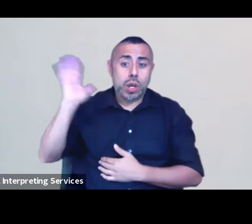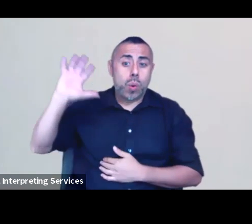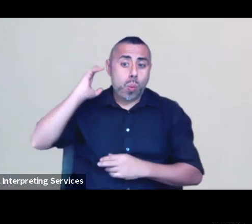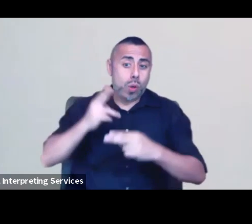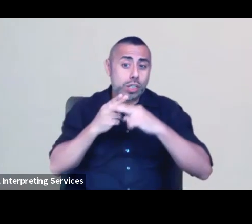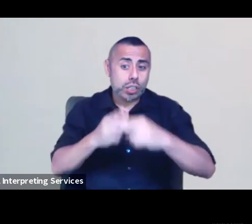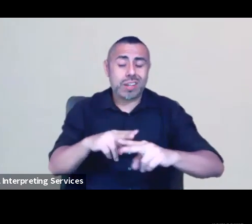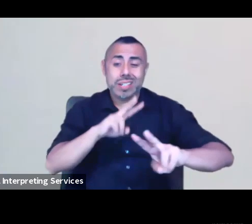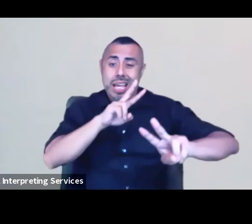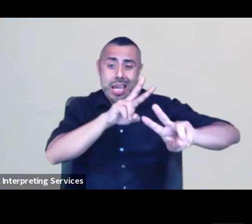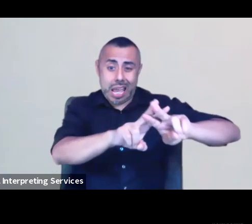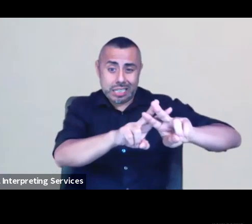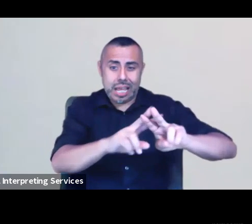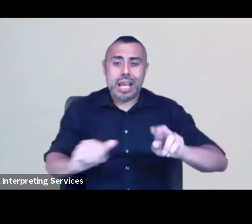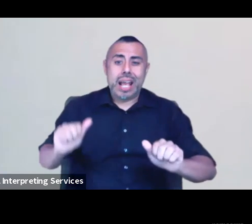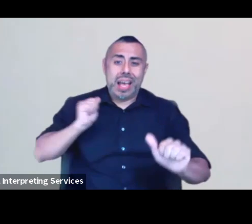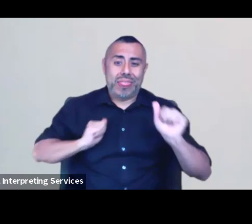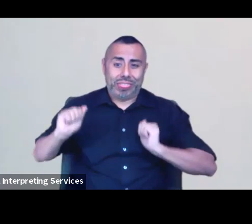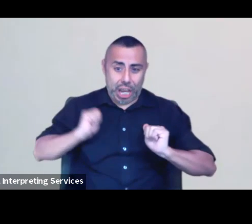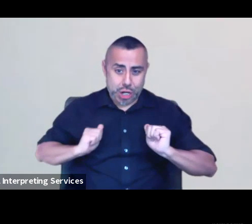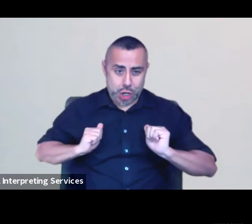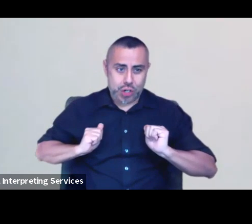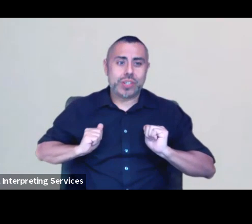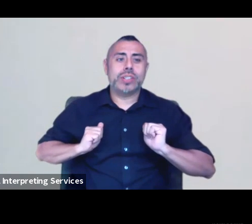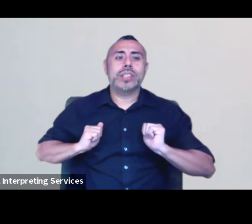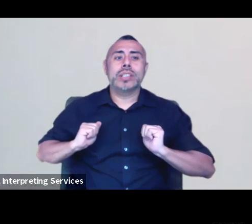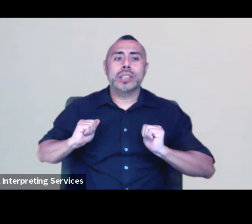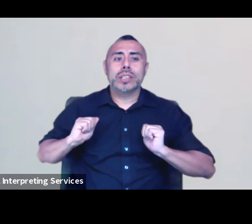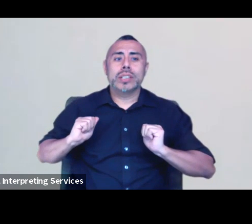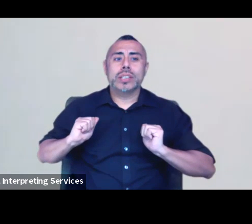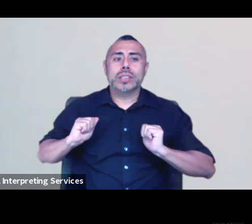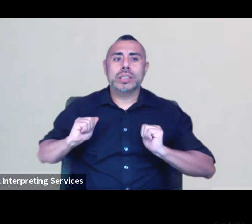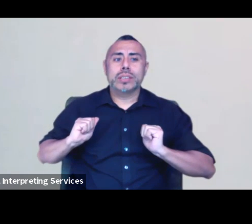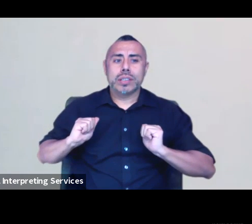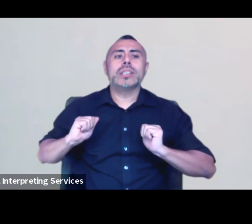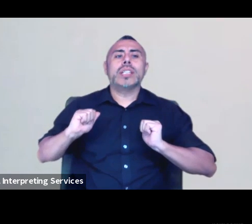So my way of supporting that project, I took a short play by Idris Goodwin,